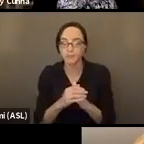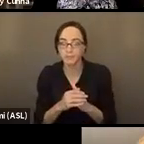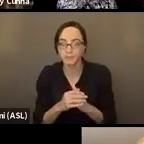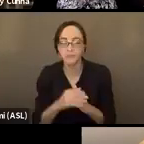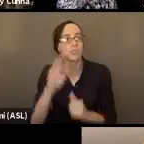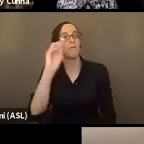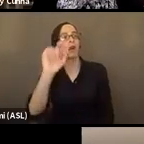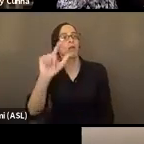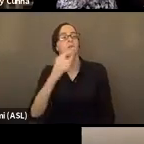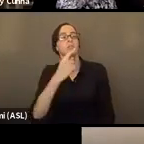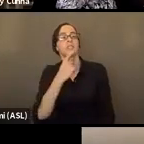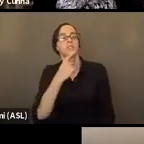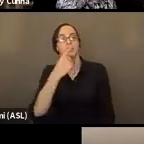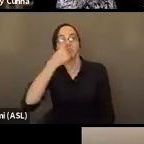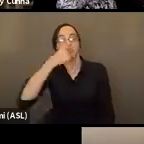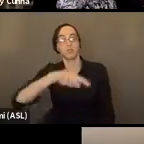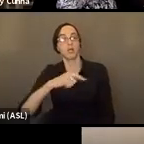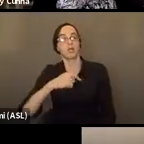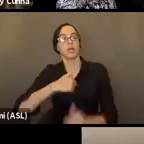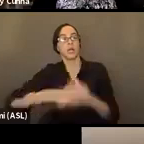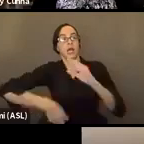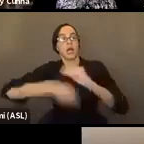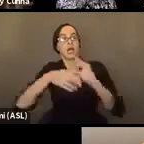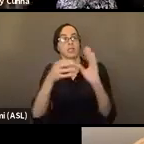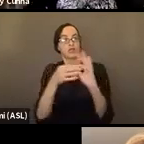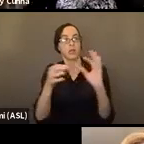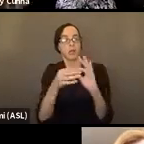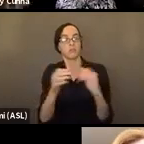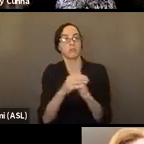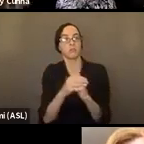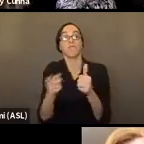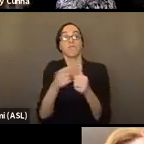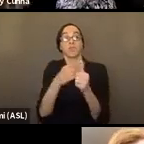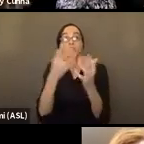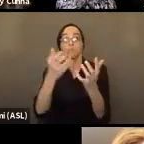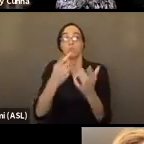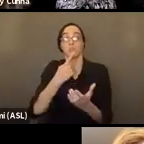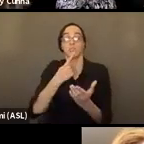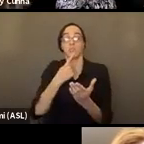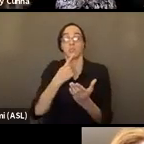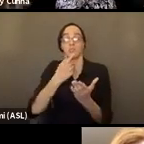to say first of all that you know signing up with as many uh different alert systems